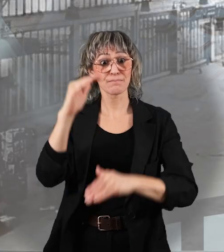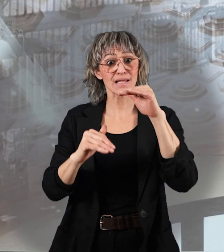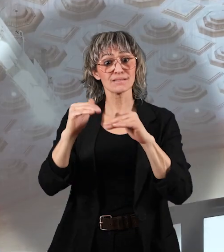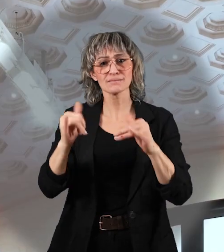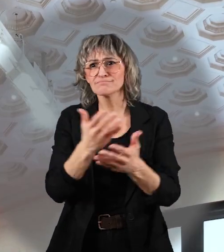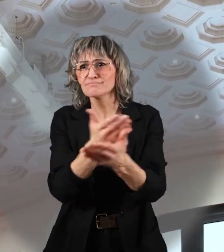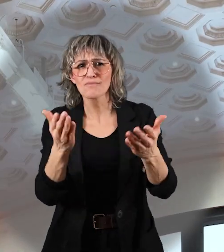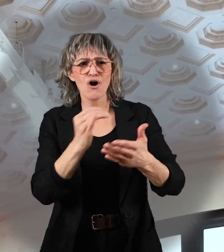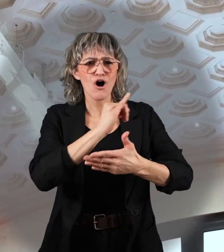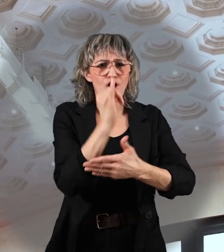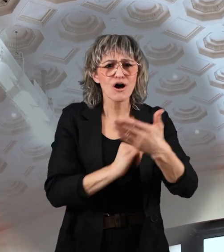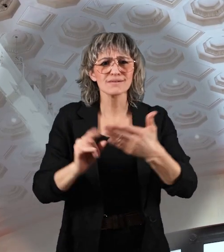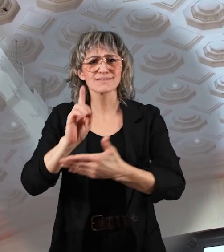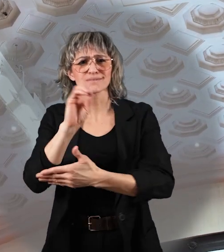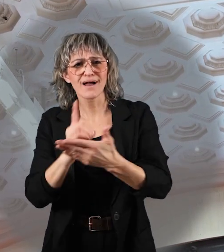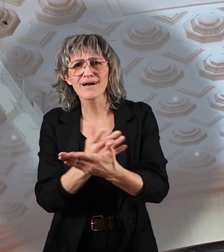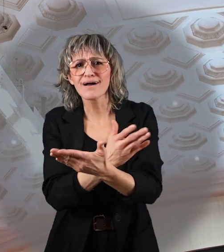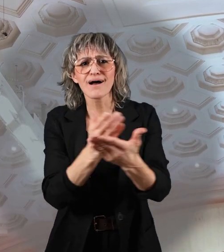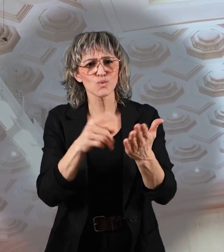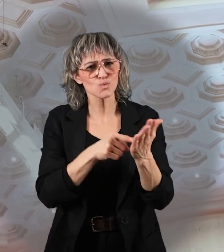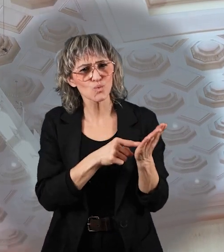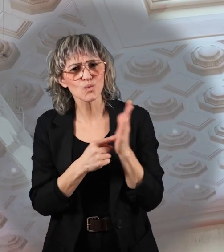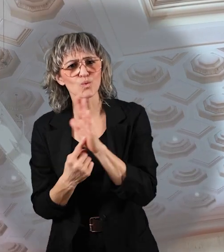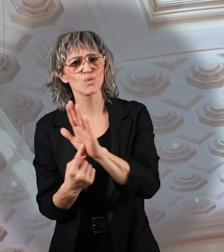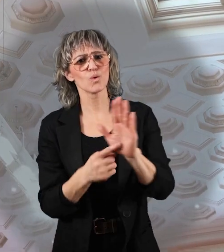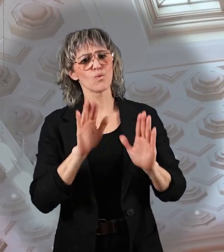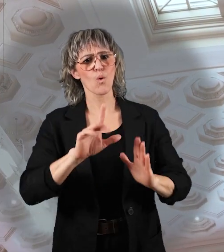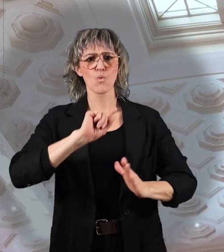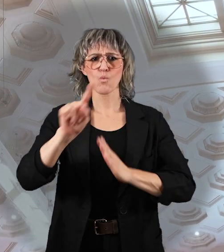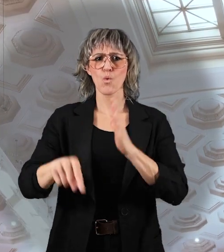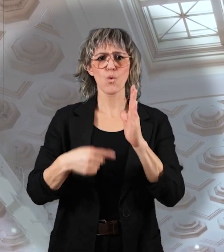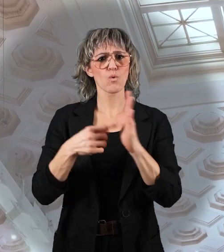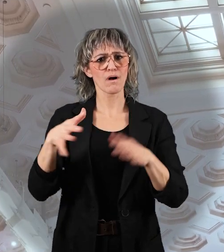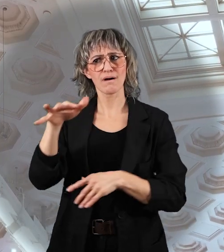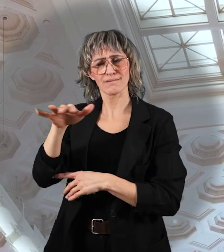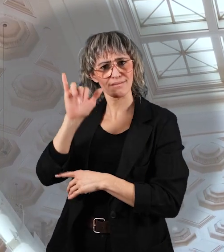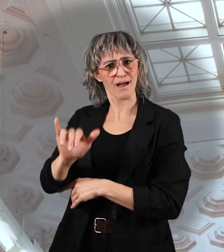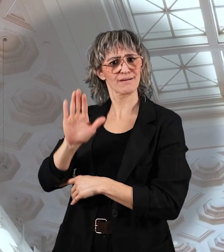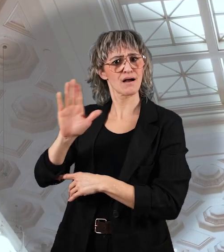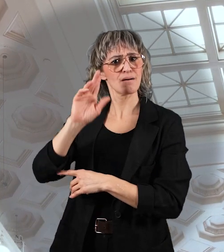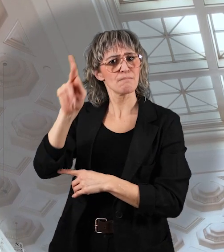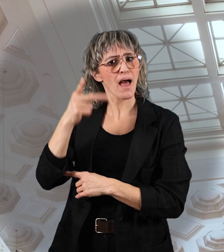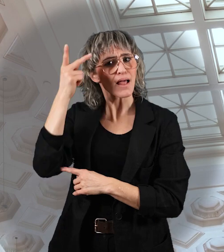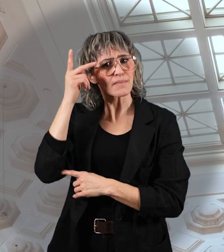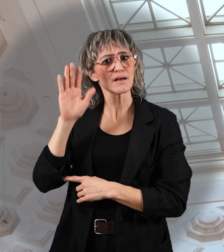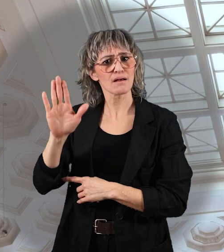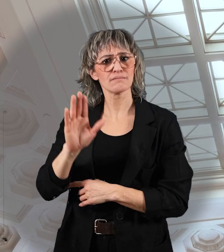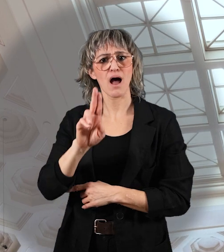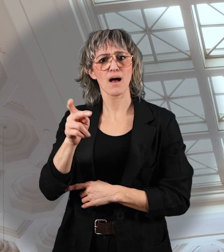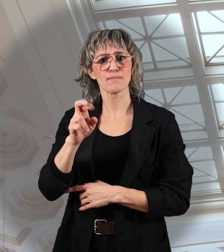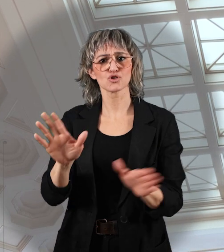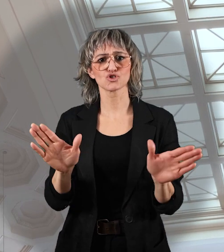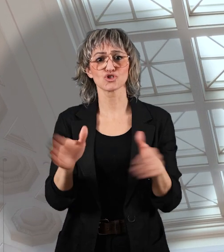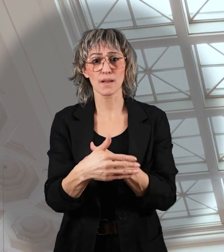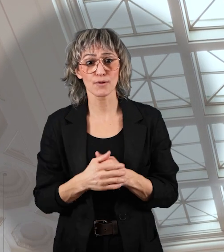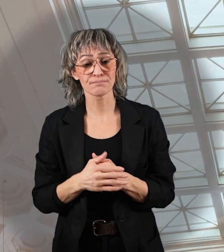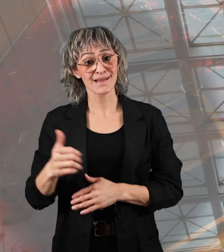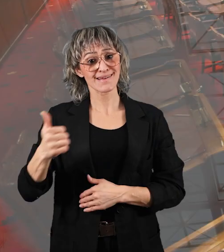You can still see the concourse’s original ceiling, meticulously restored.